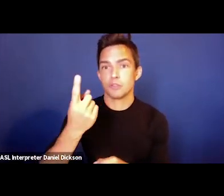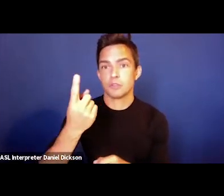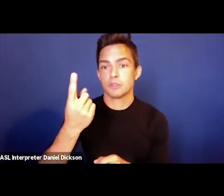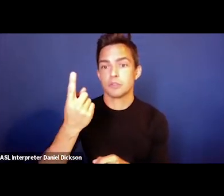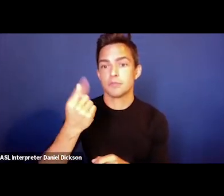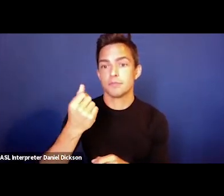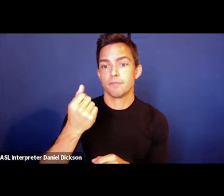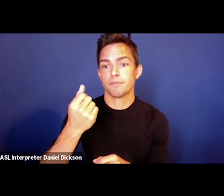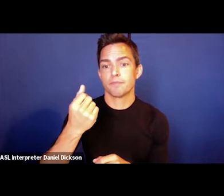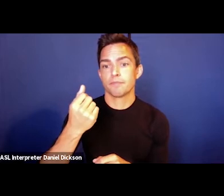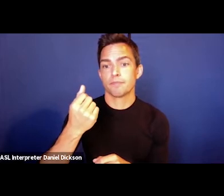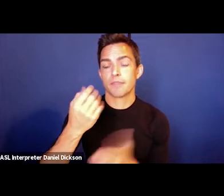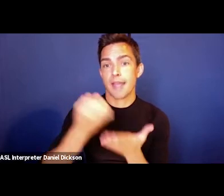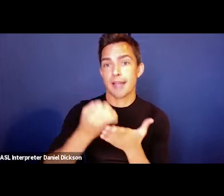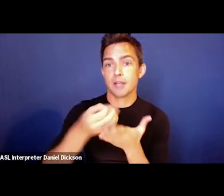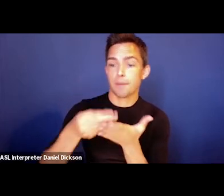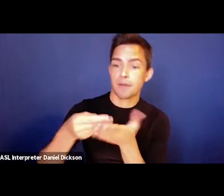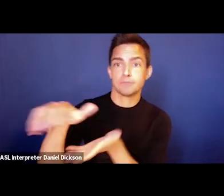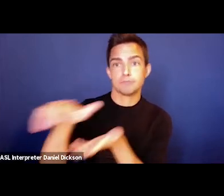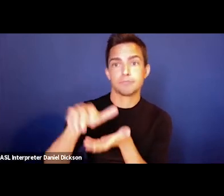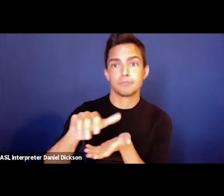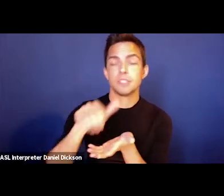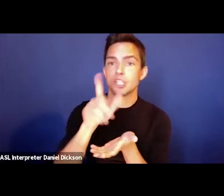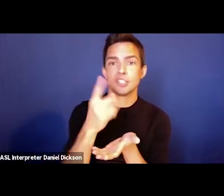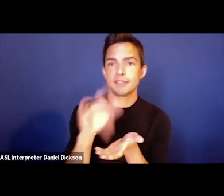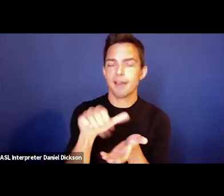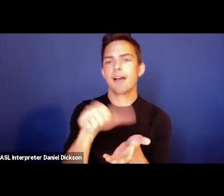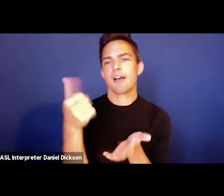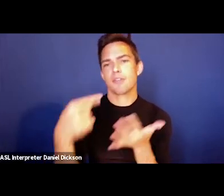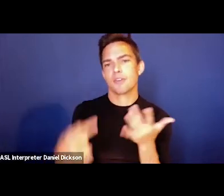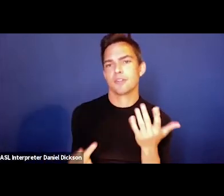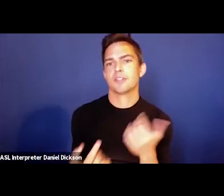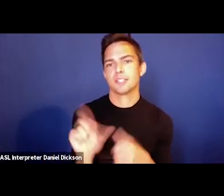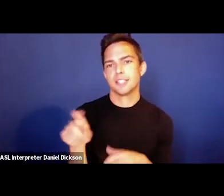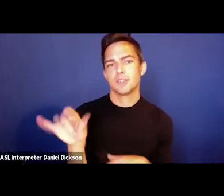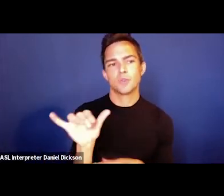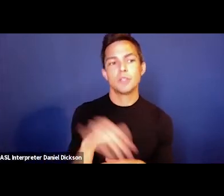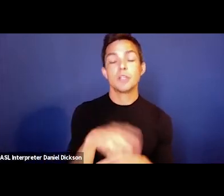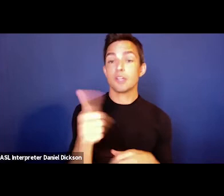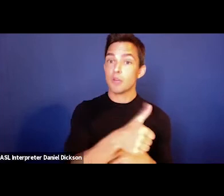your kind of economic well-being and then transportation. So I want to highlight that